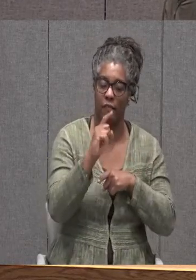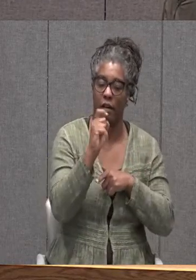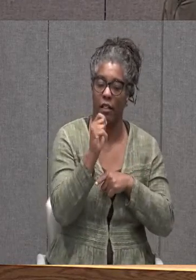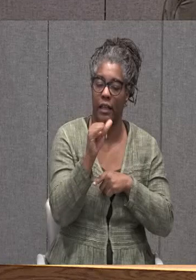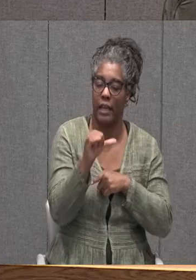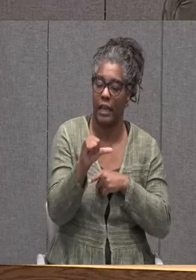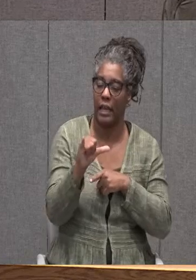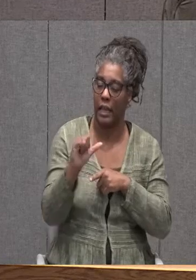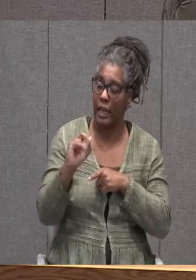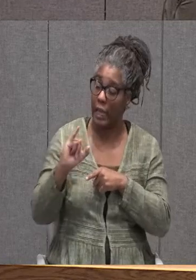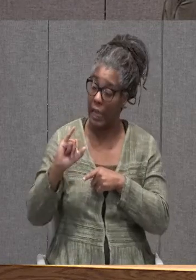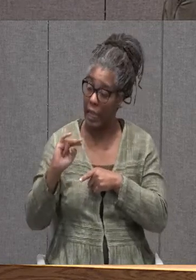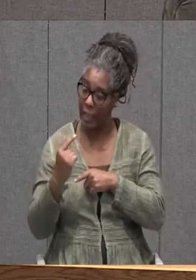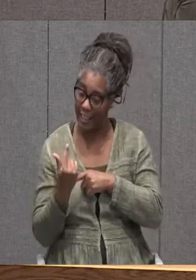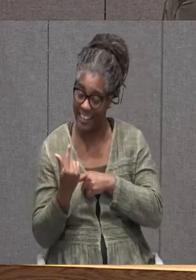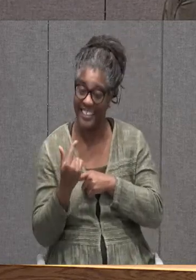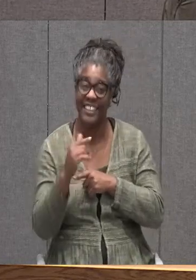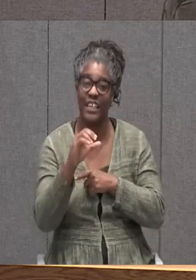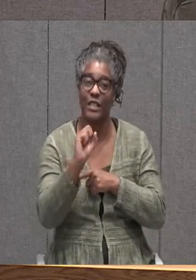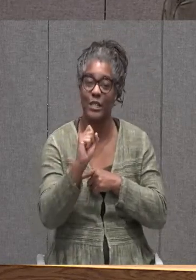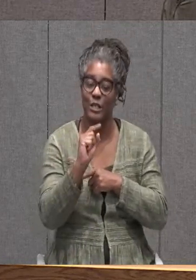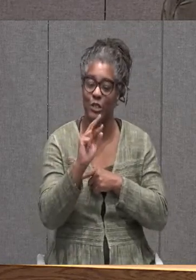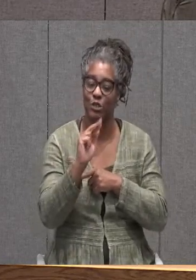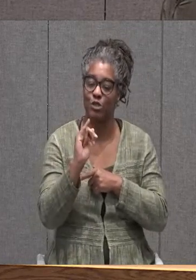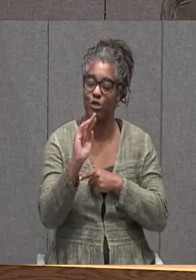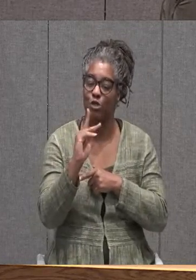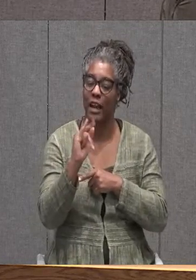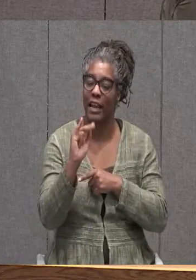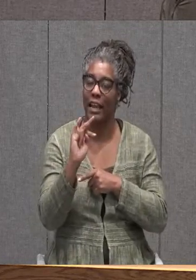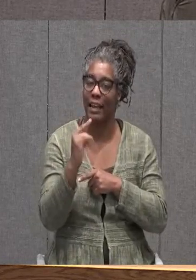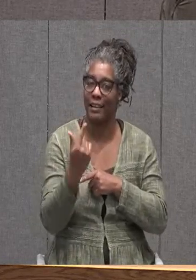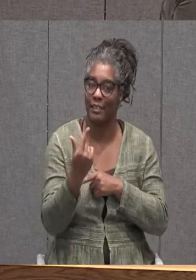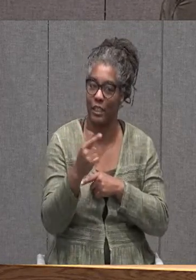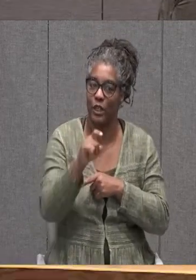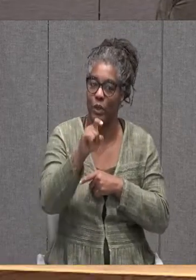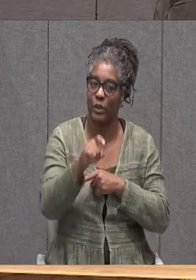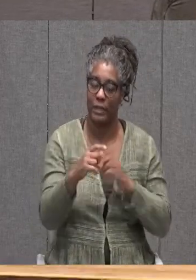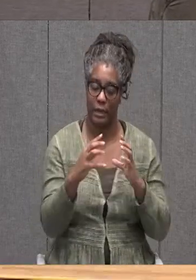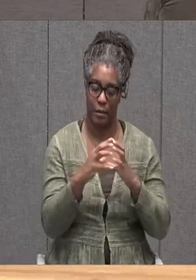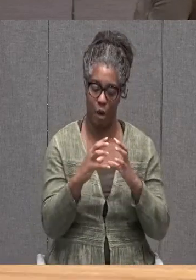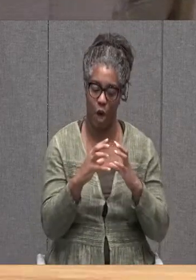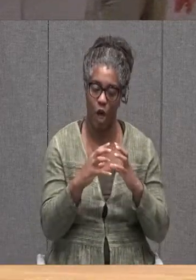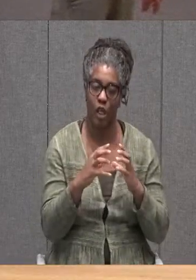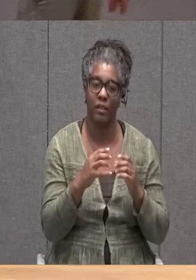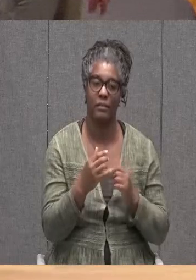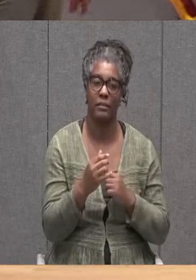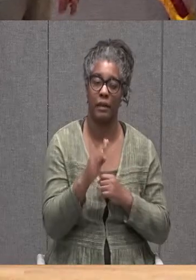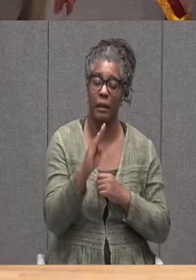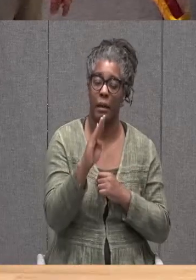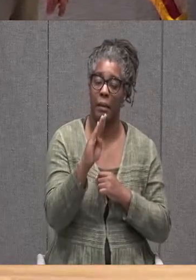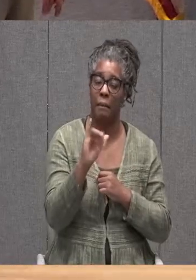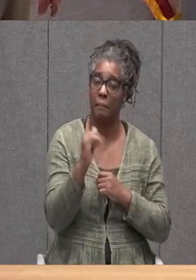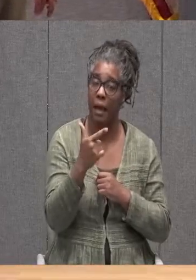again, we're gonna start with any kind of plastic bag you have, or if you have a zip lock bag,